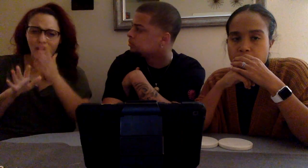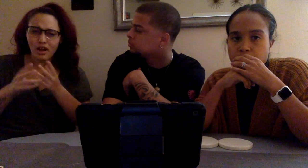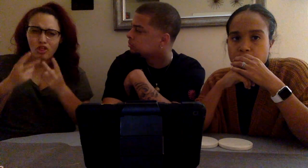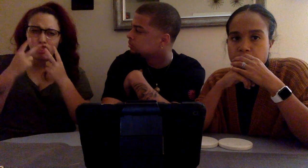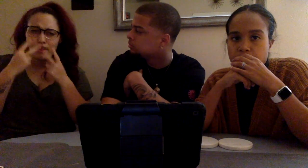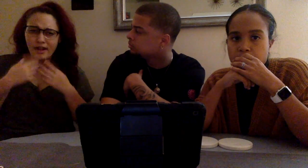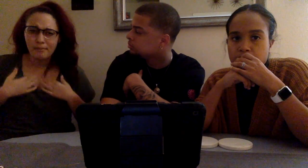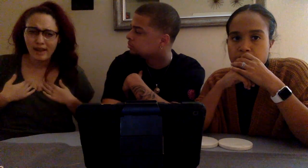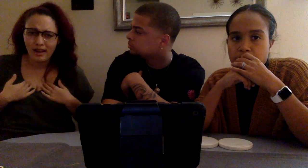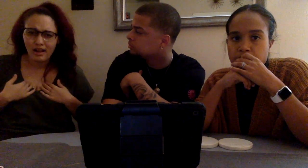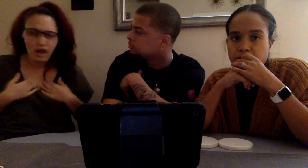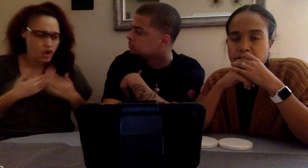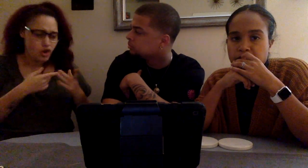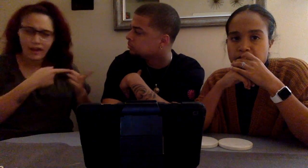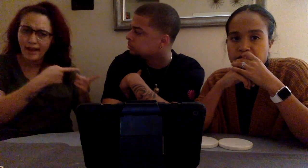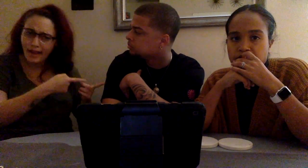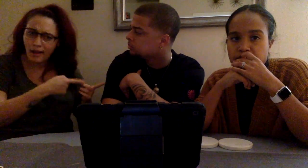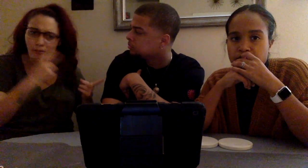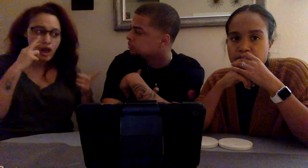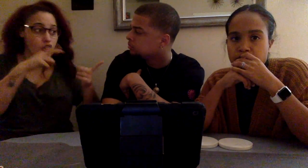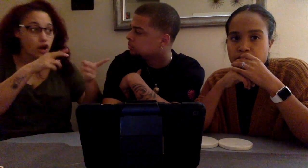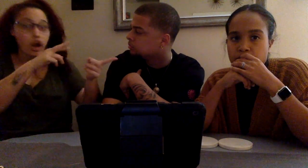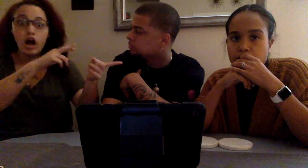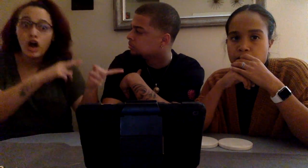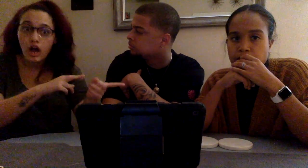Look at me. Look at him. Look at her.